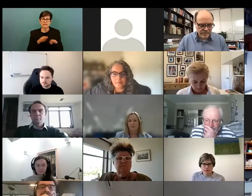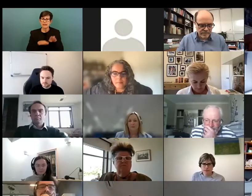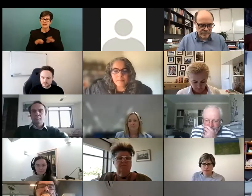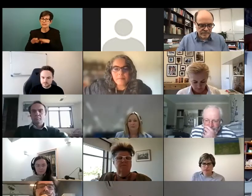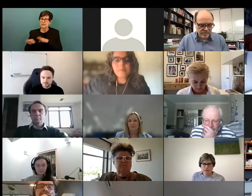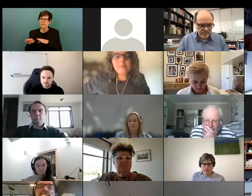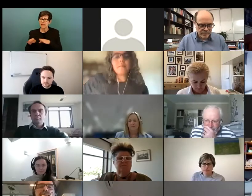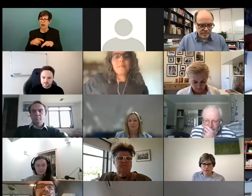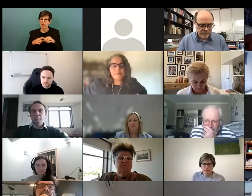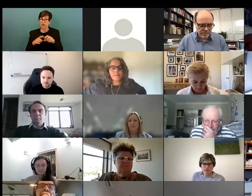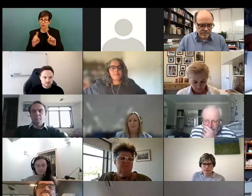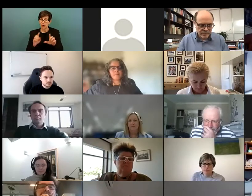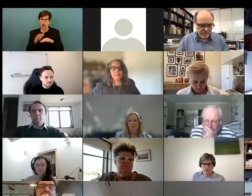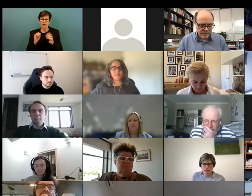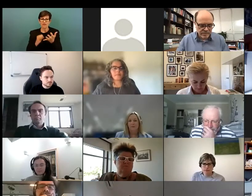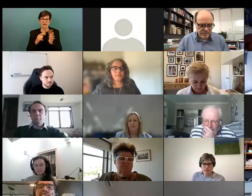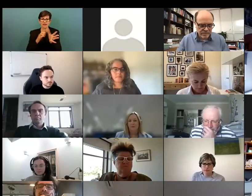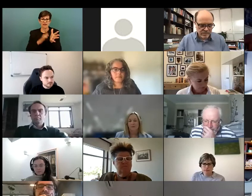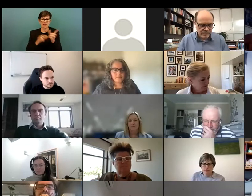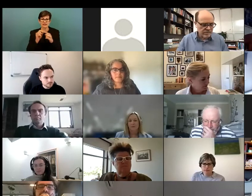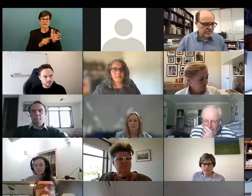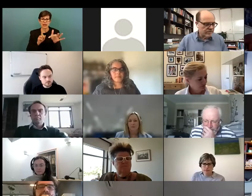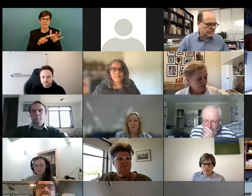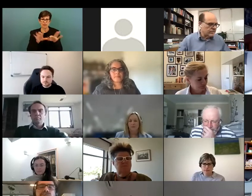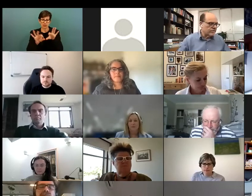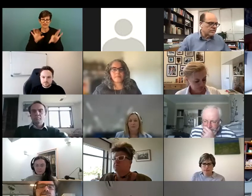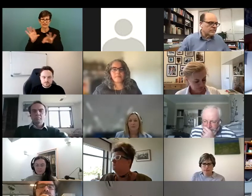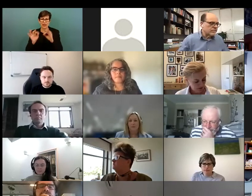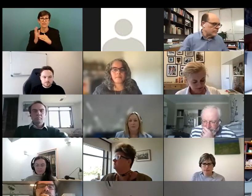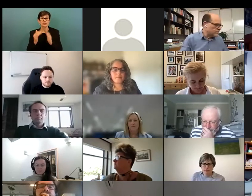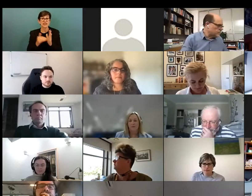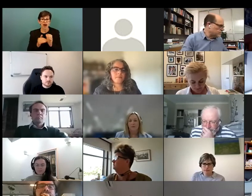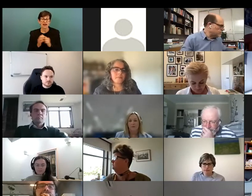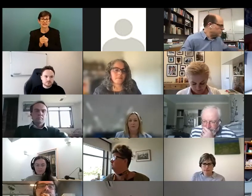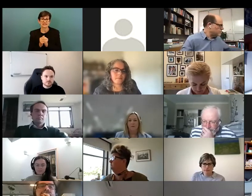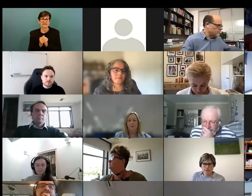understanding a little bit more about that with some concern about is it representative